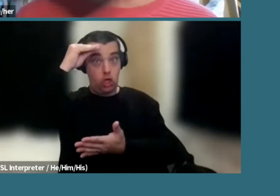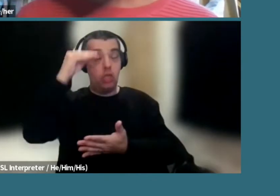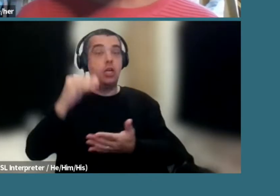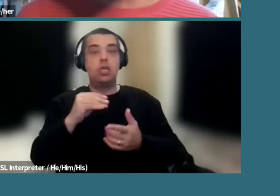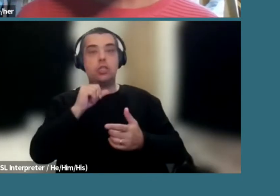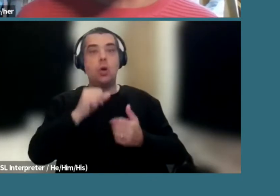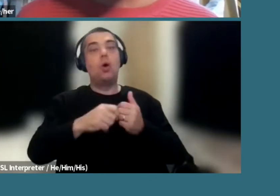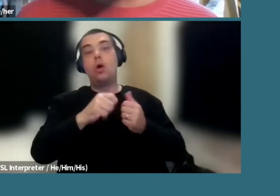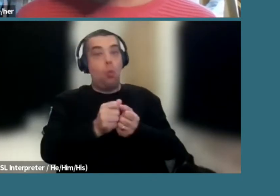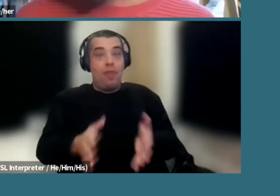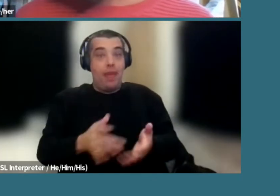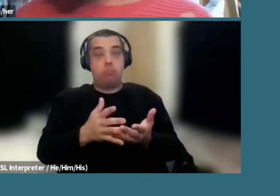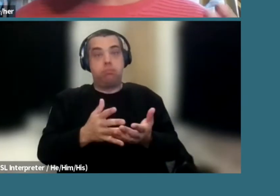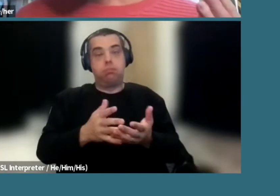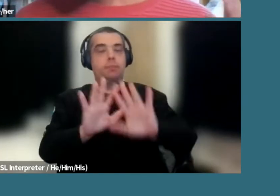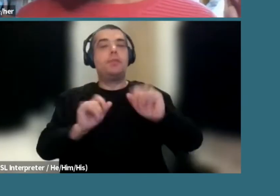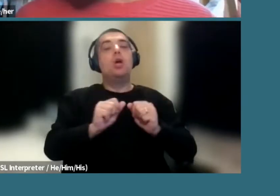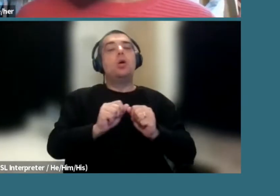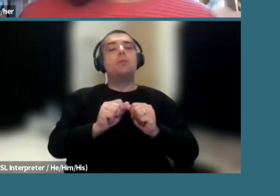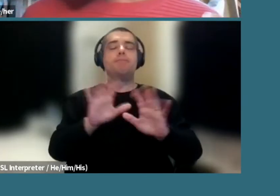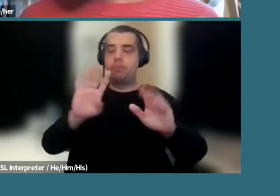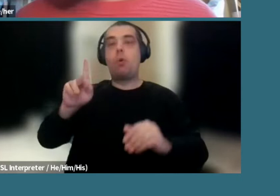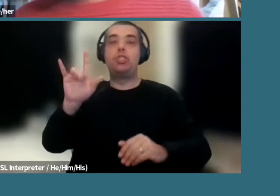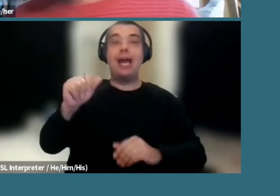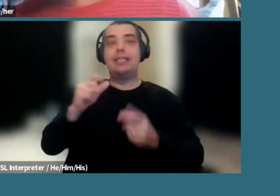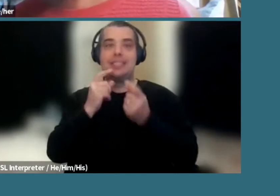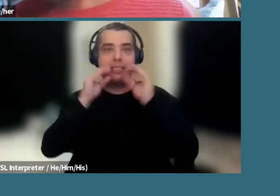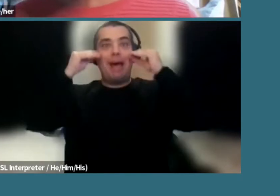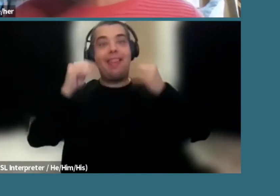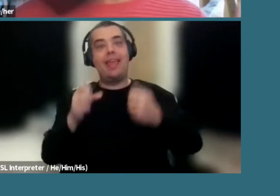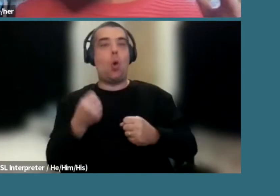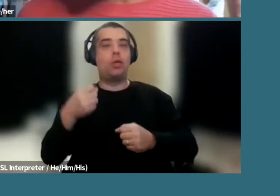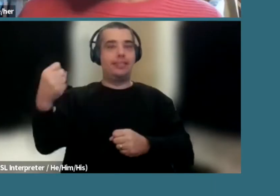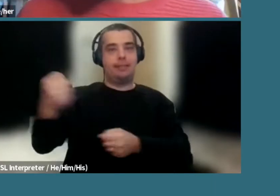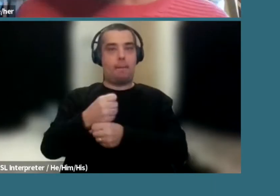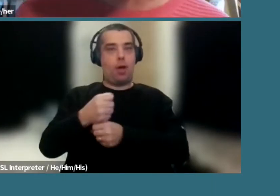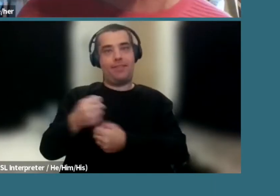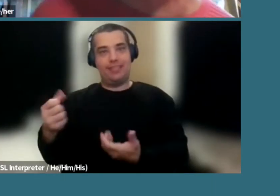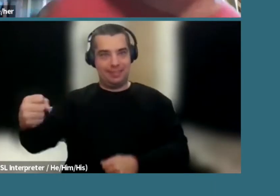description, for me it's, you know, it's like Bojana, smiling, holding a cup of coffee, you know, okay, that is what I'm doing.